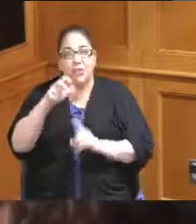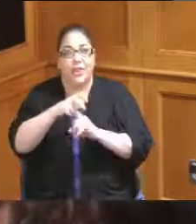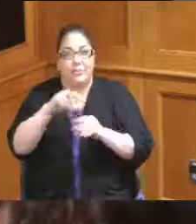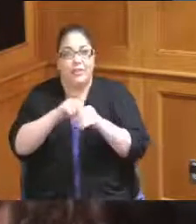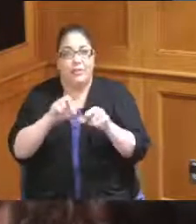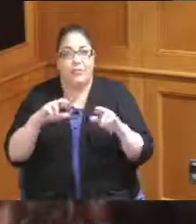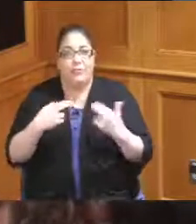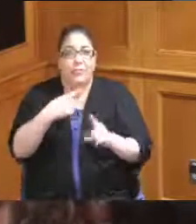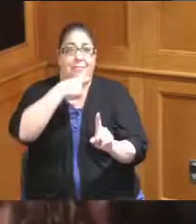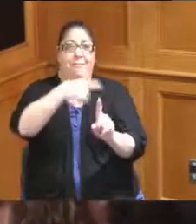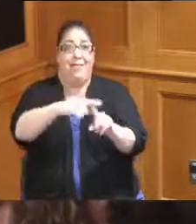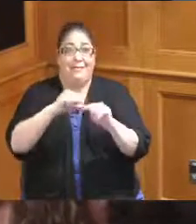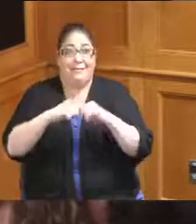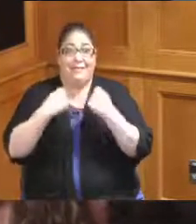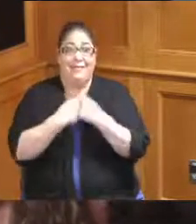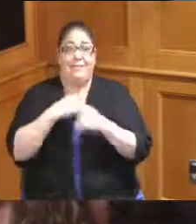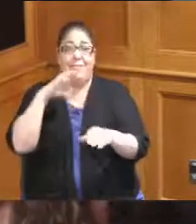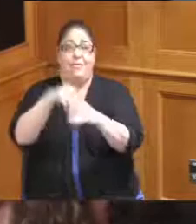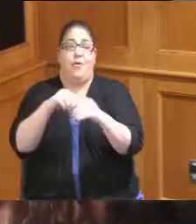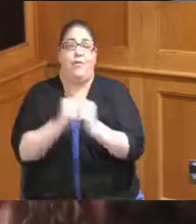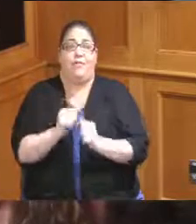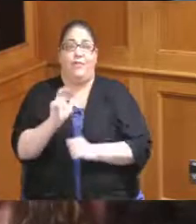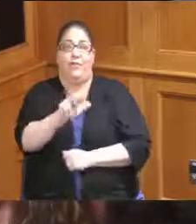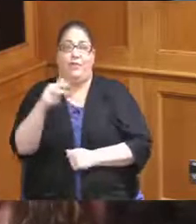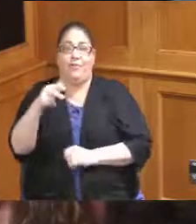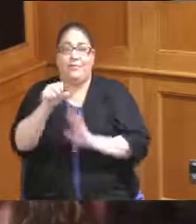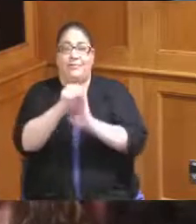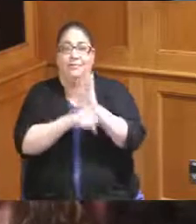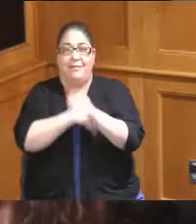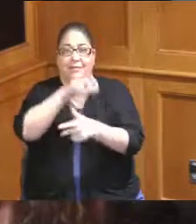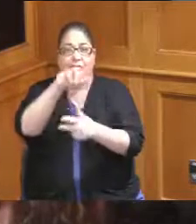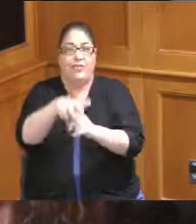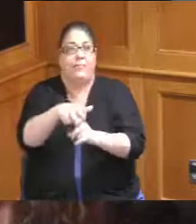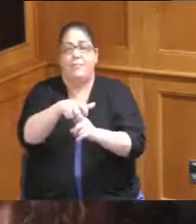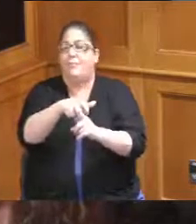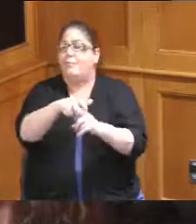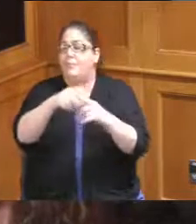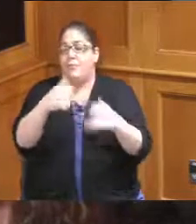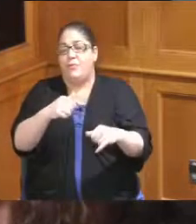have our team here to be a part of the third state championship is just a humbling experience I'm so